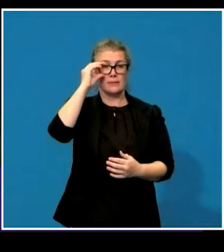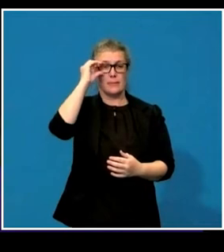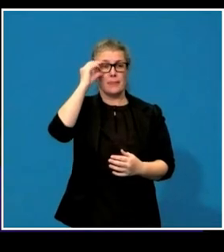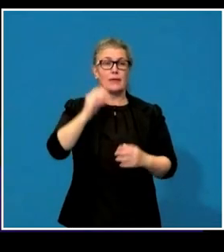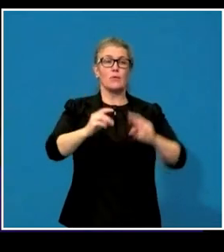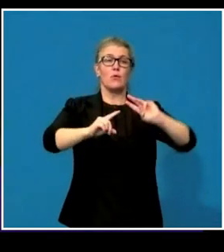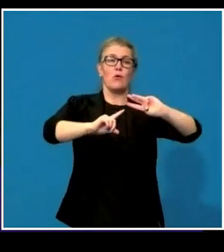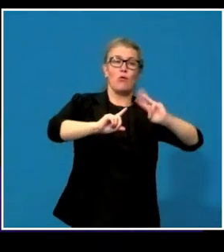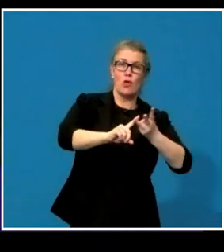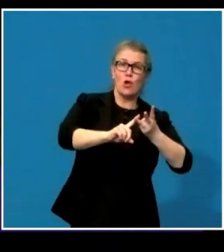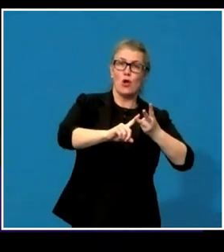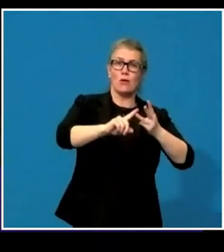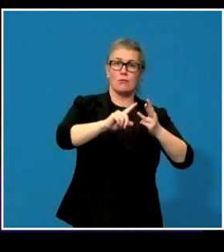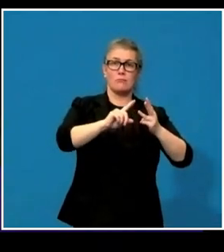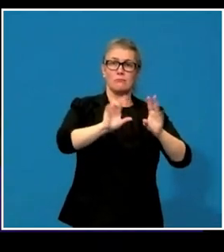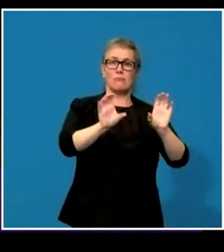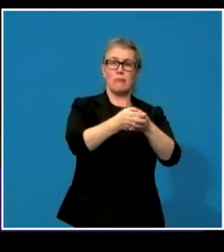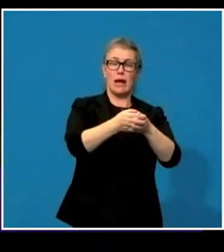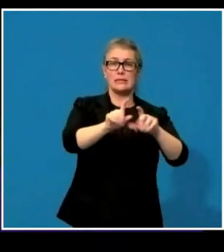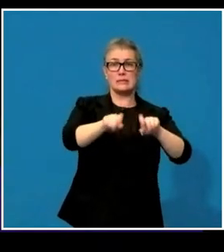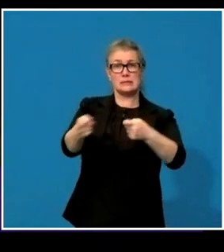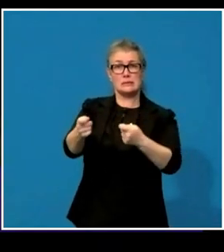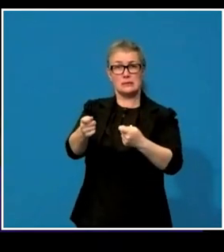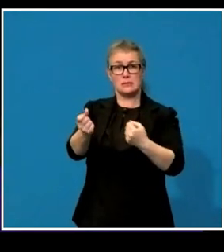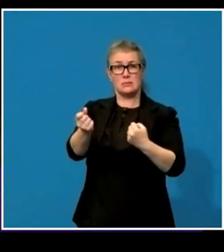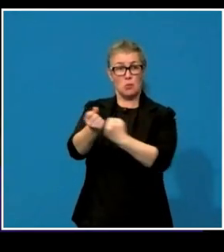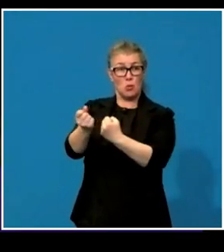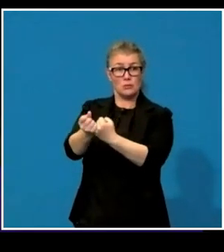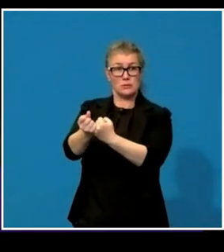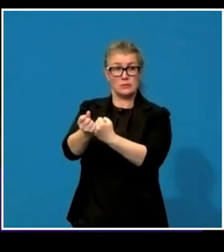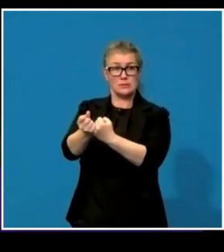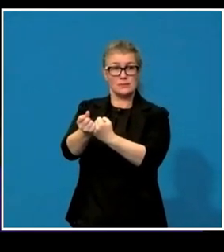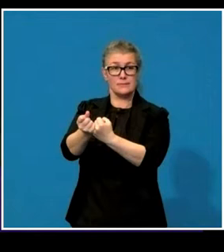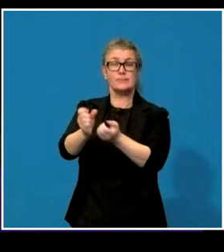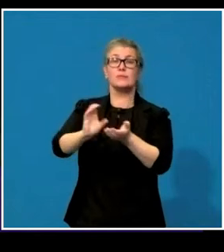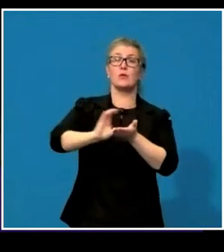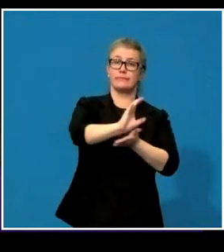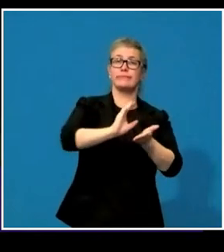Yes. MR GRIFFIN: The model that you have set up to assist Joziah and his cousin,